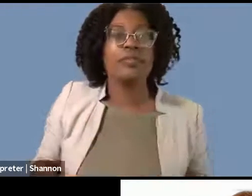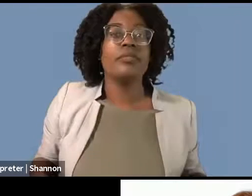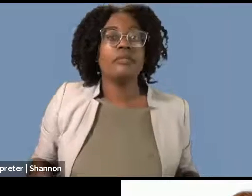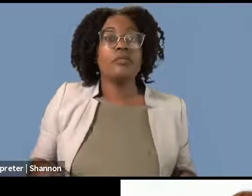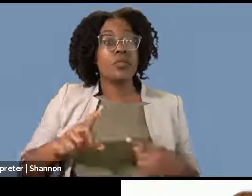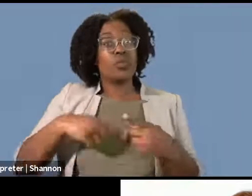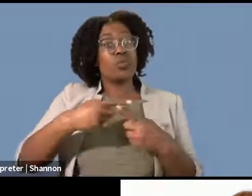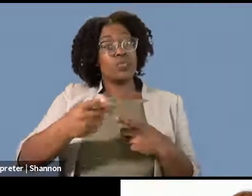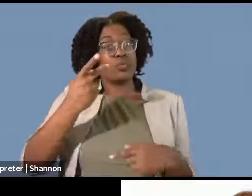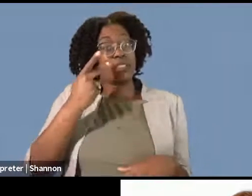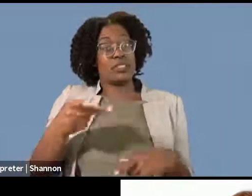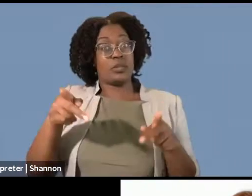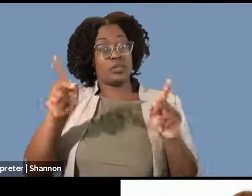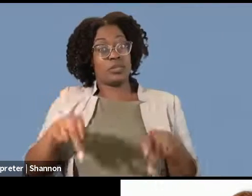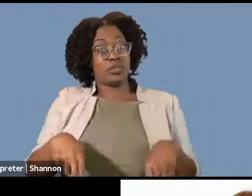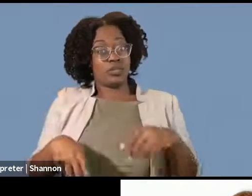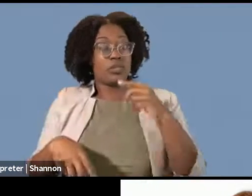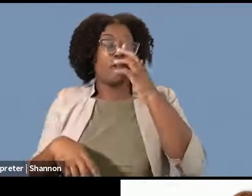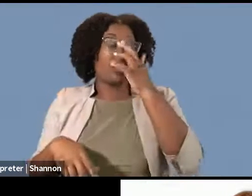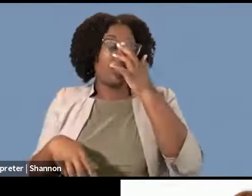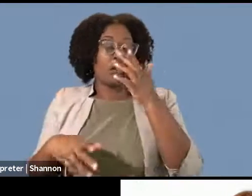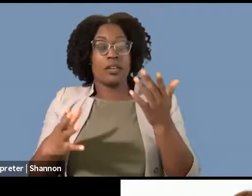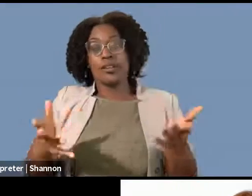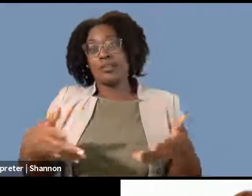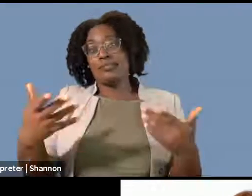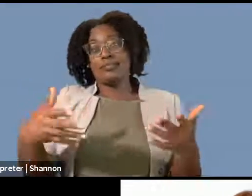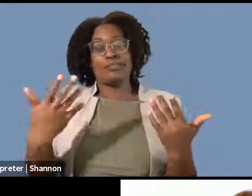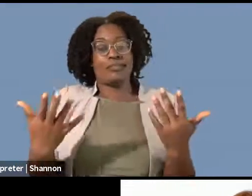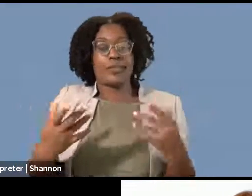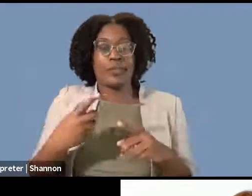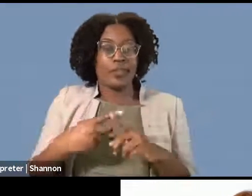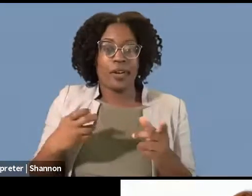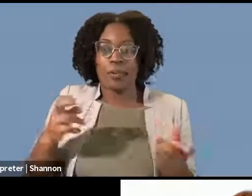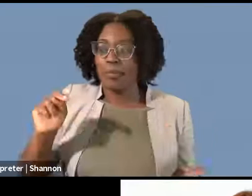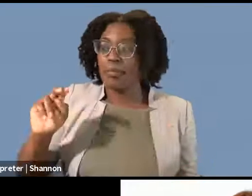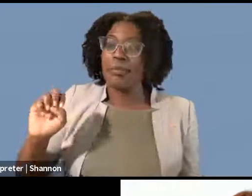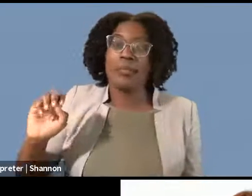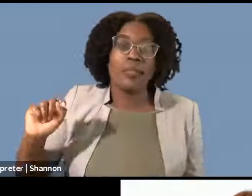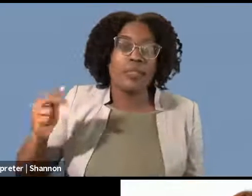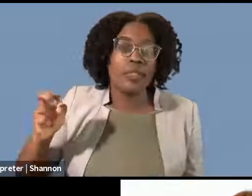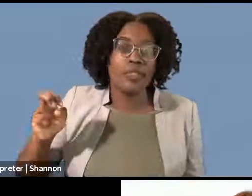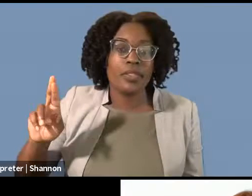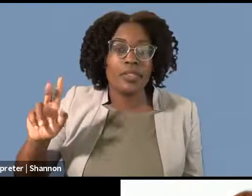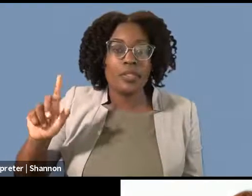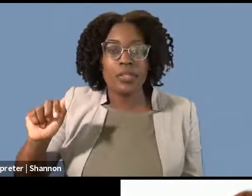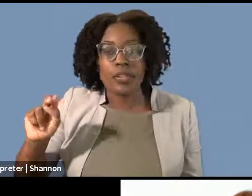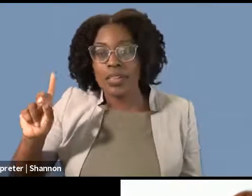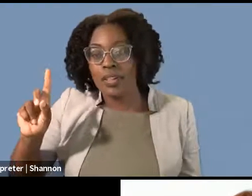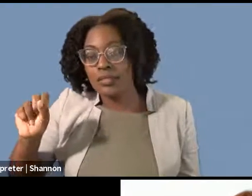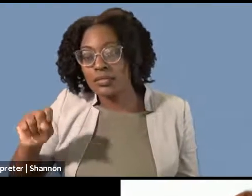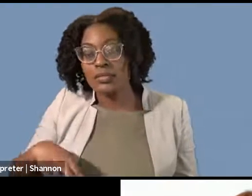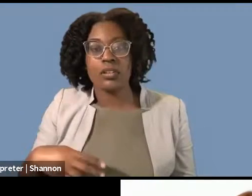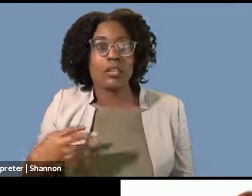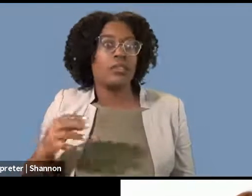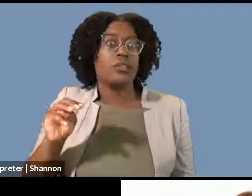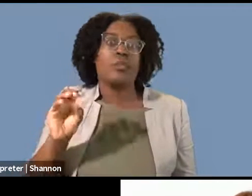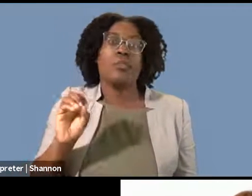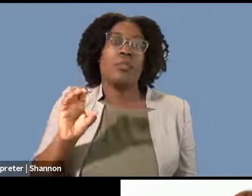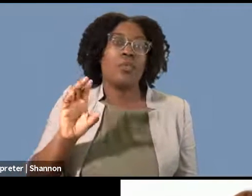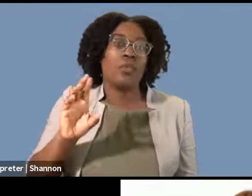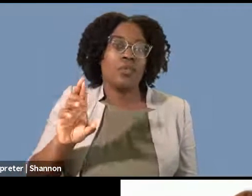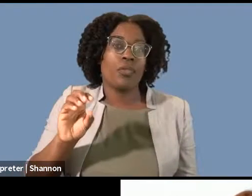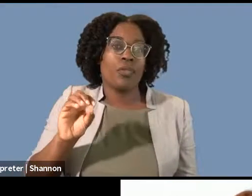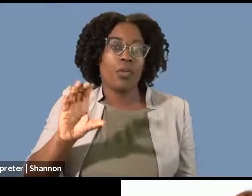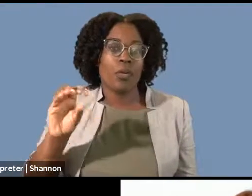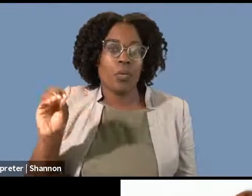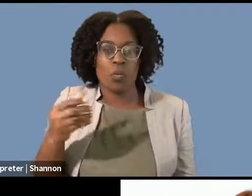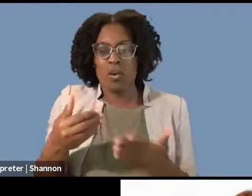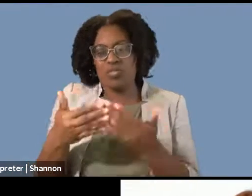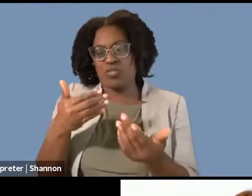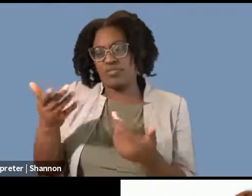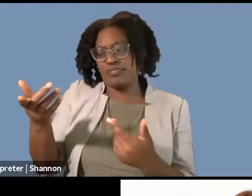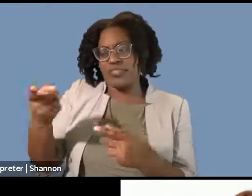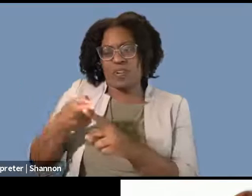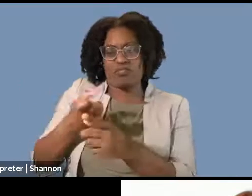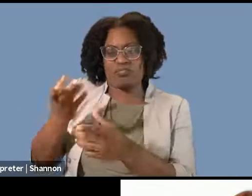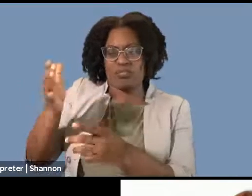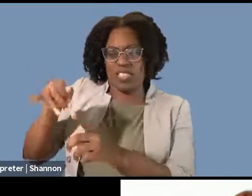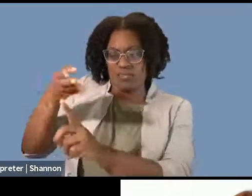if I am -- you know, the Netherlands and I see someone from Morocco I need to understand that is